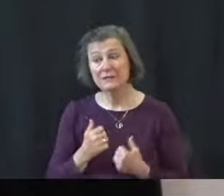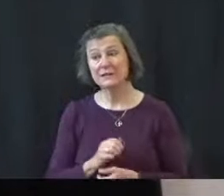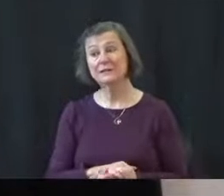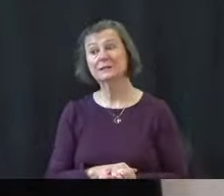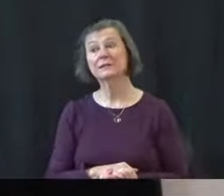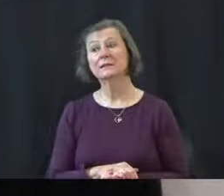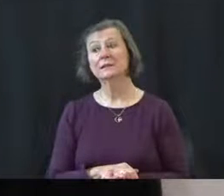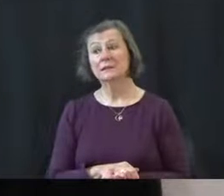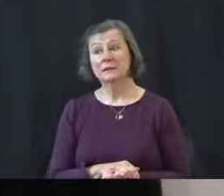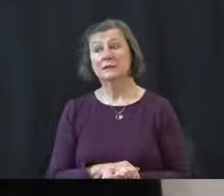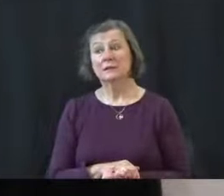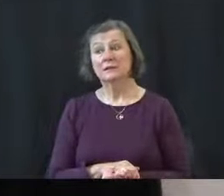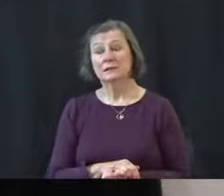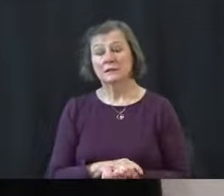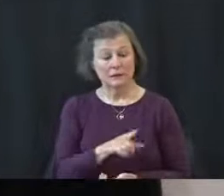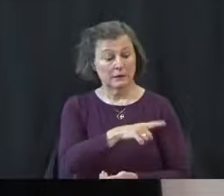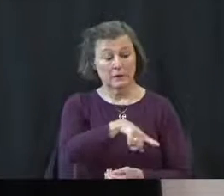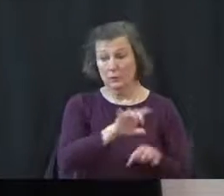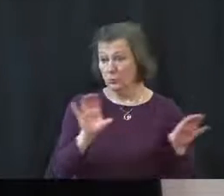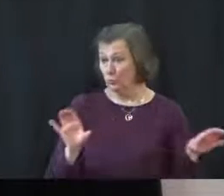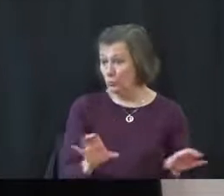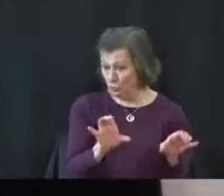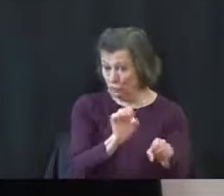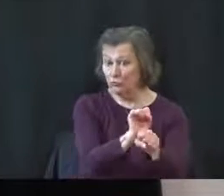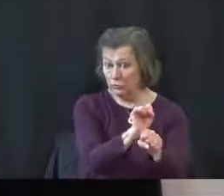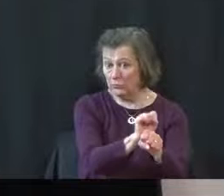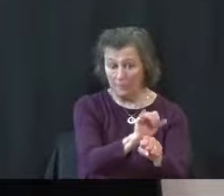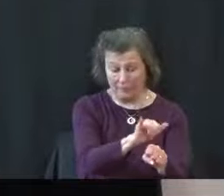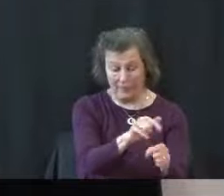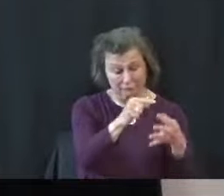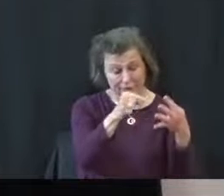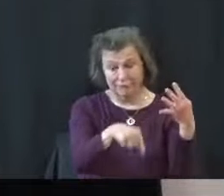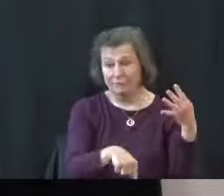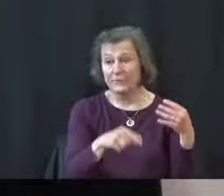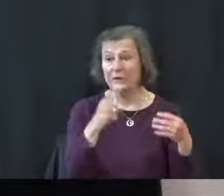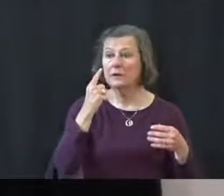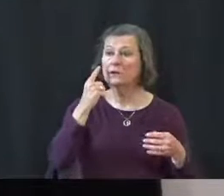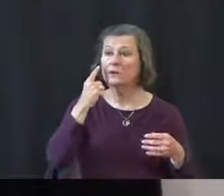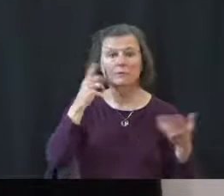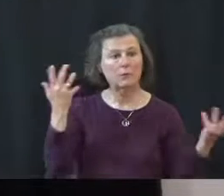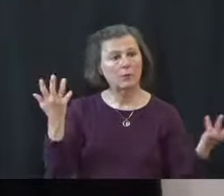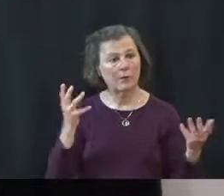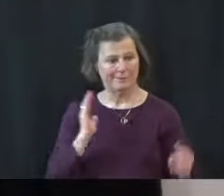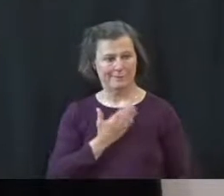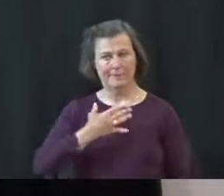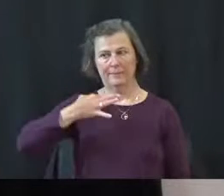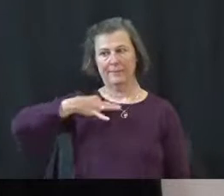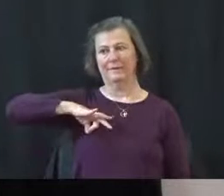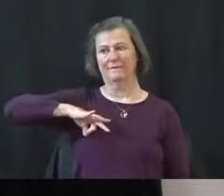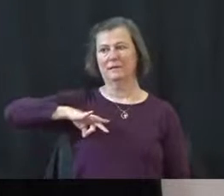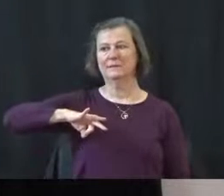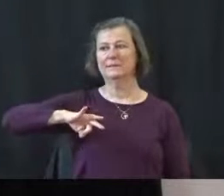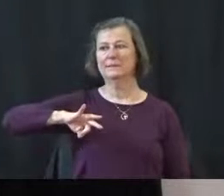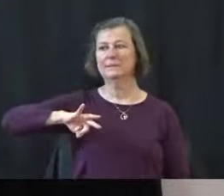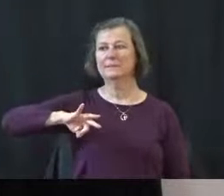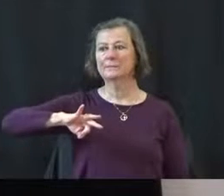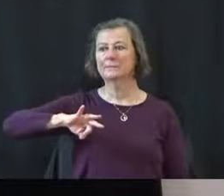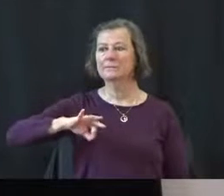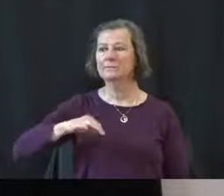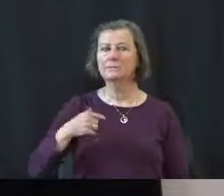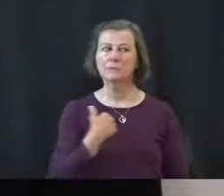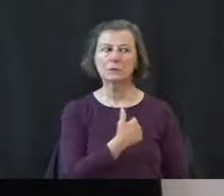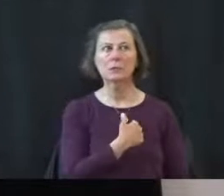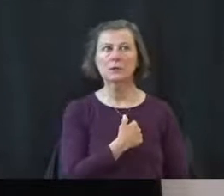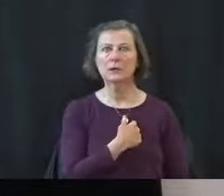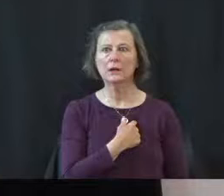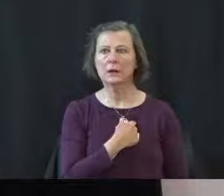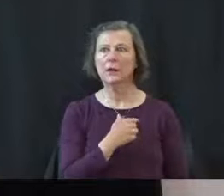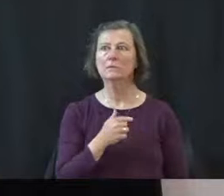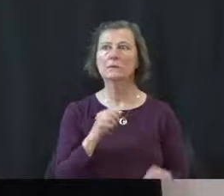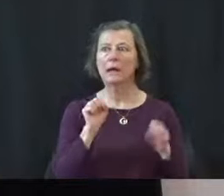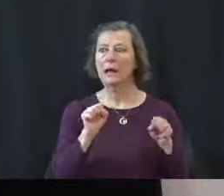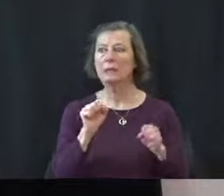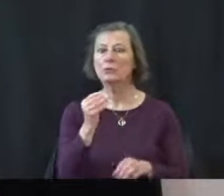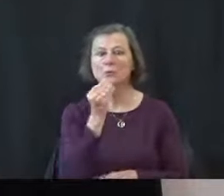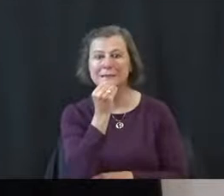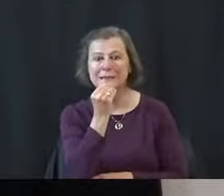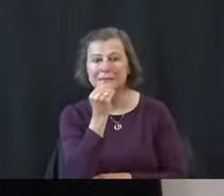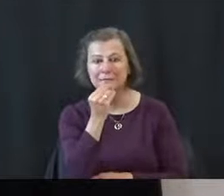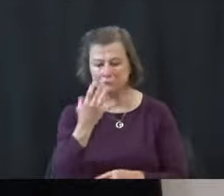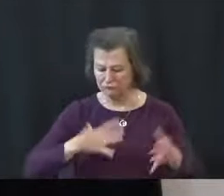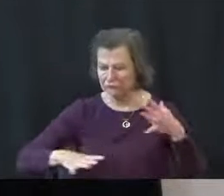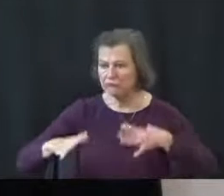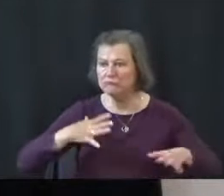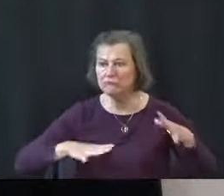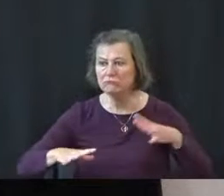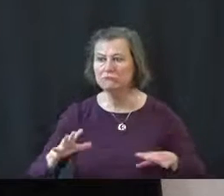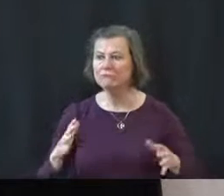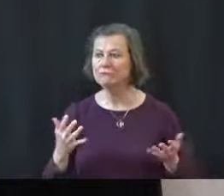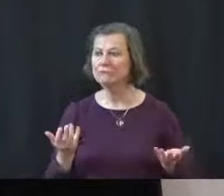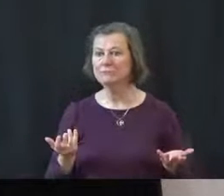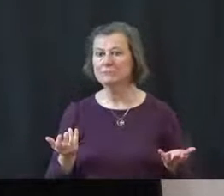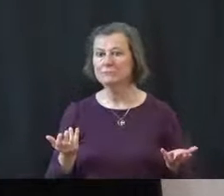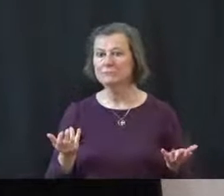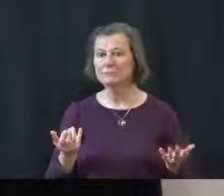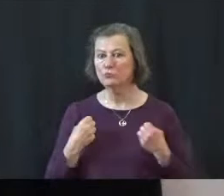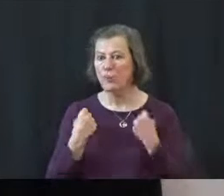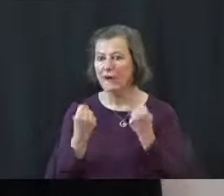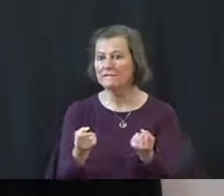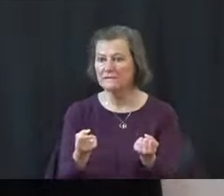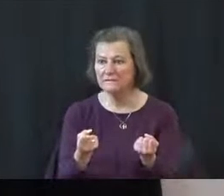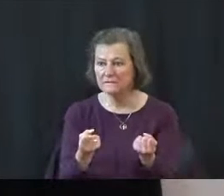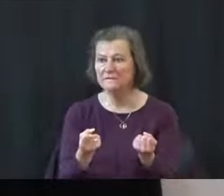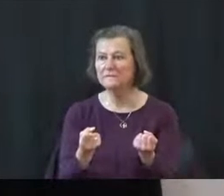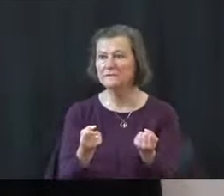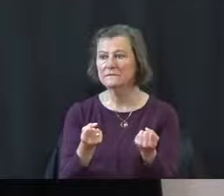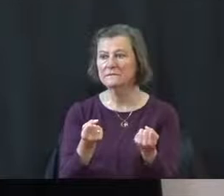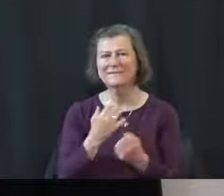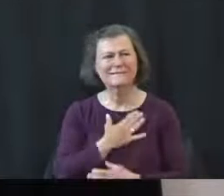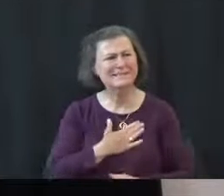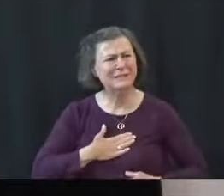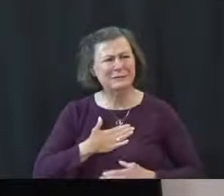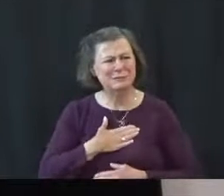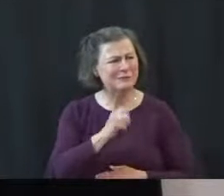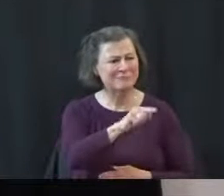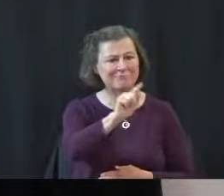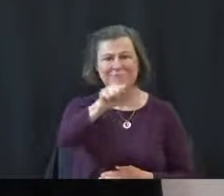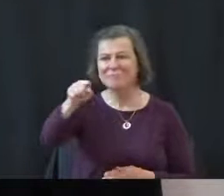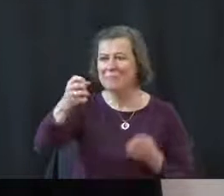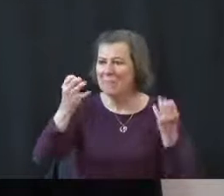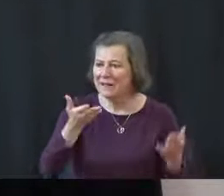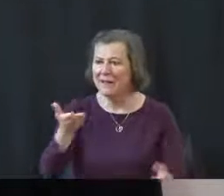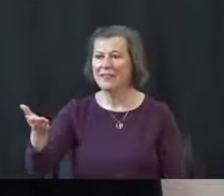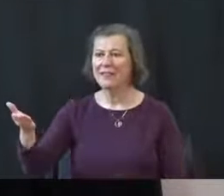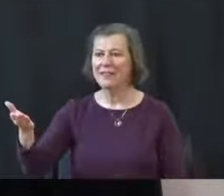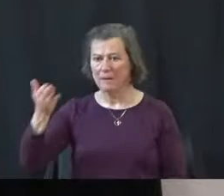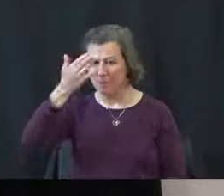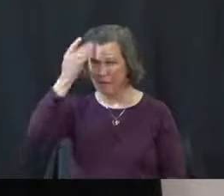They do these jobs for our benefit so we can eat and be clothed, drive, enjoy many things.